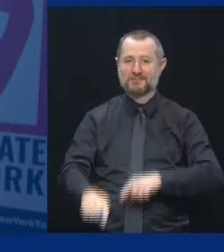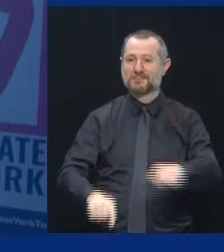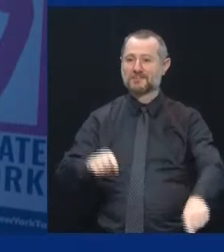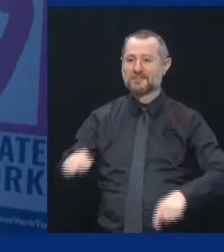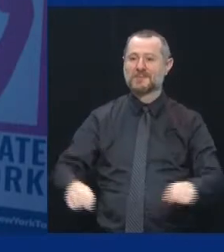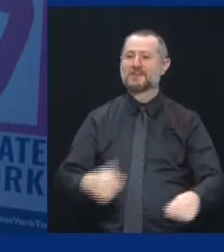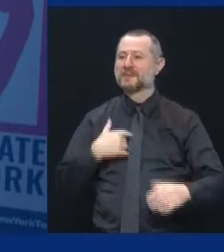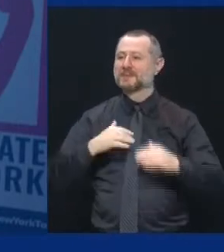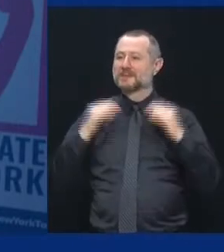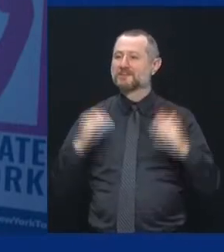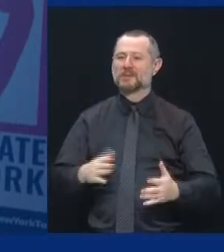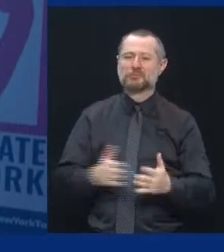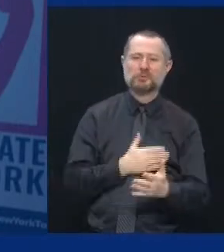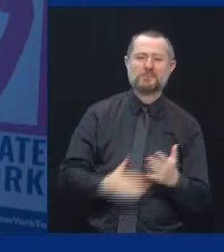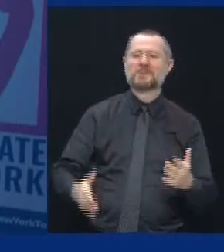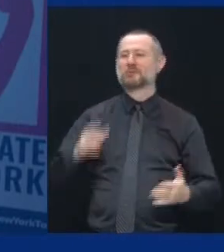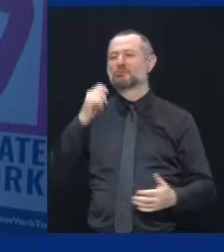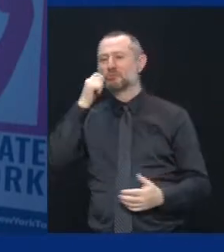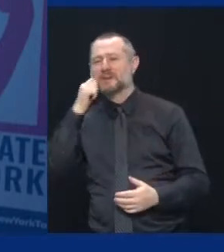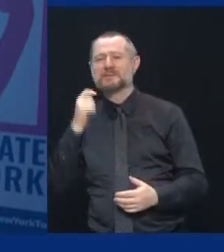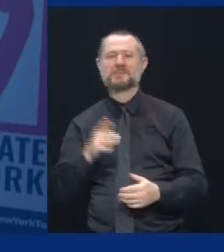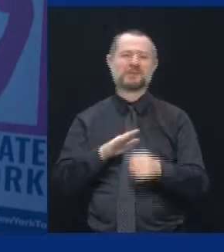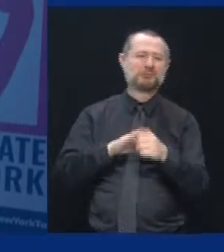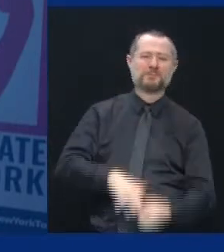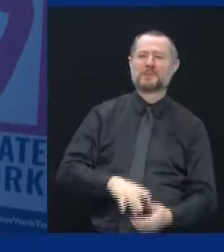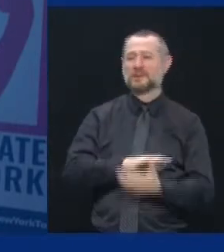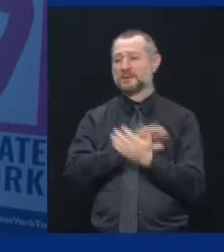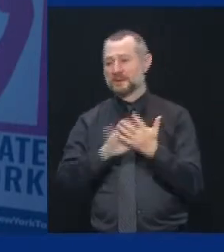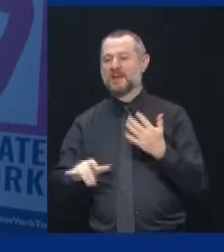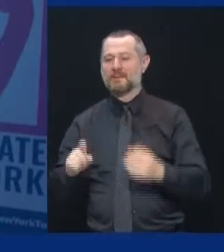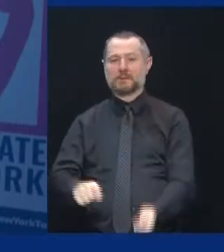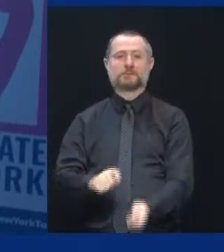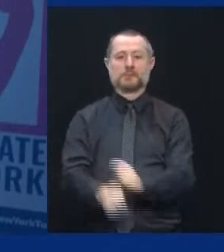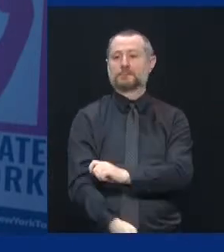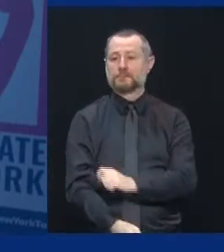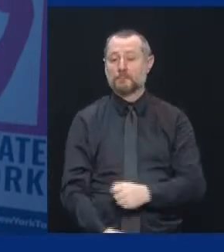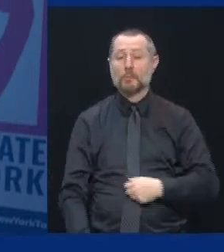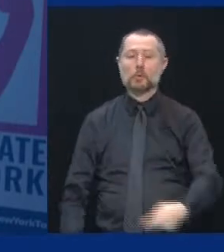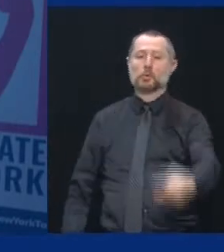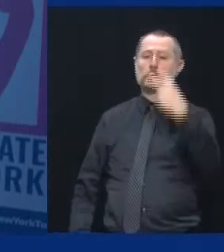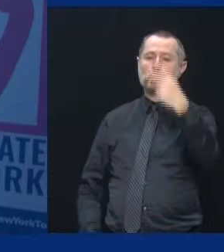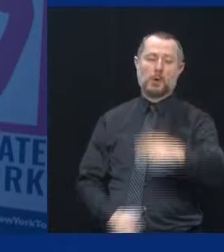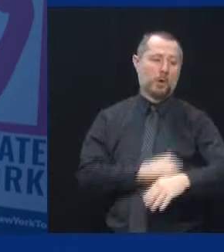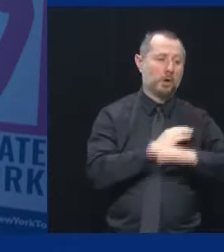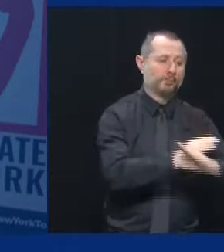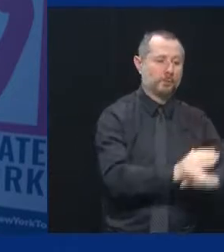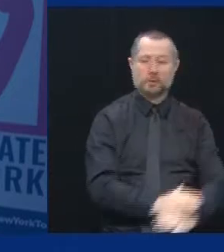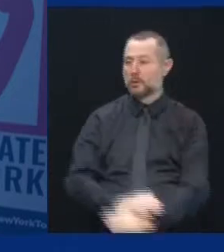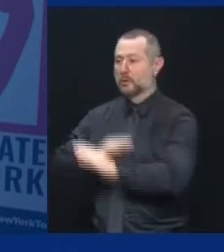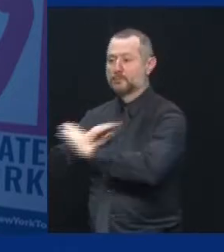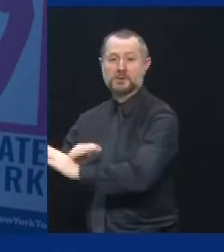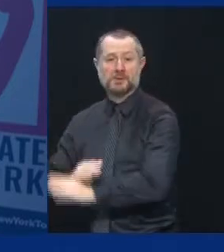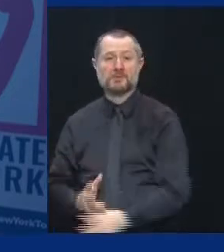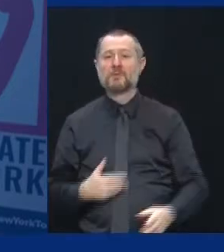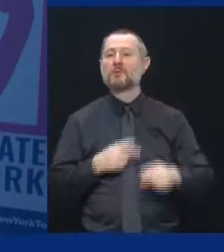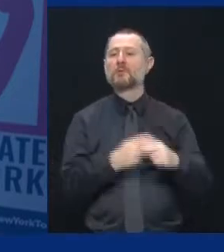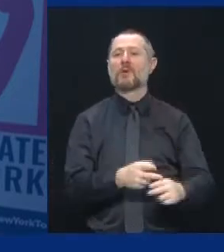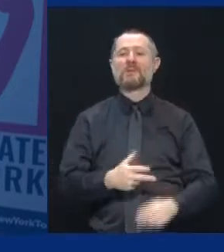LOW TIDE REALITY. AND MUST CORRECT THE STRUCTURAL RACISM AND DISCRIMINATION THAT